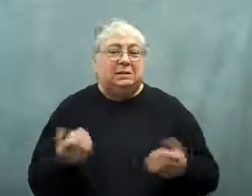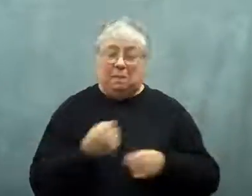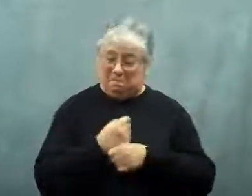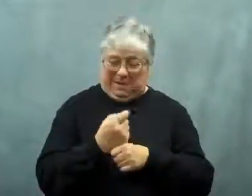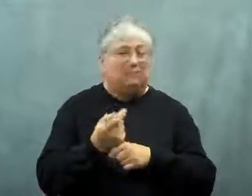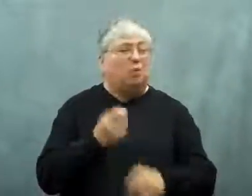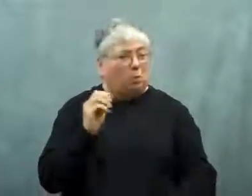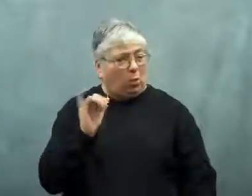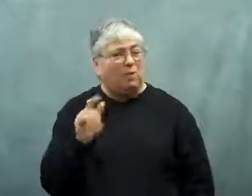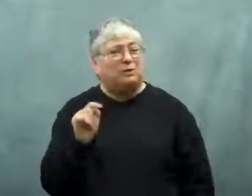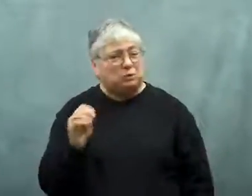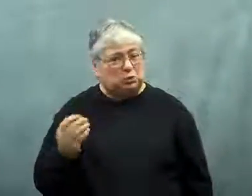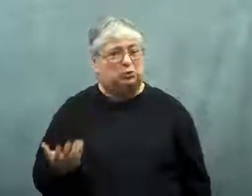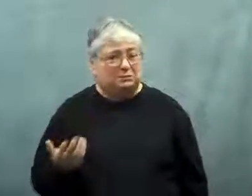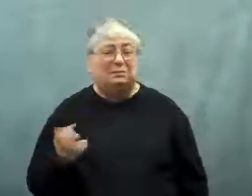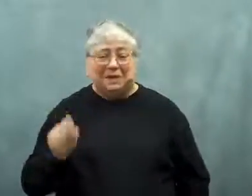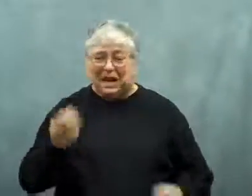That's made from oil too.